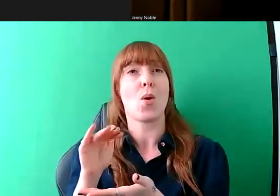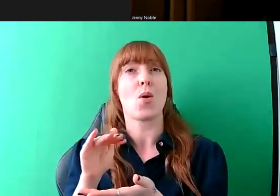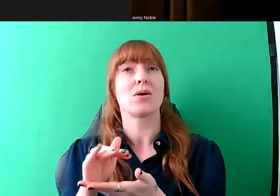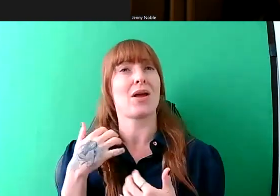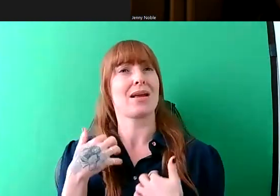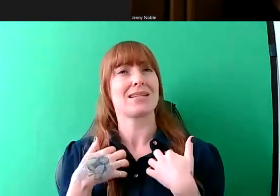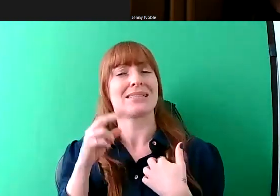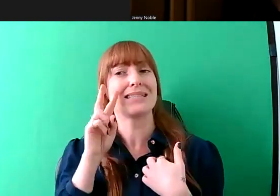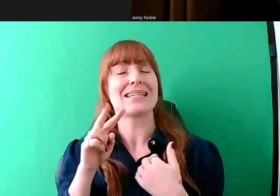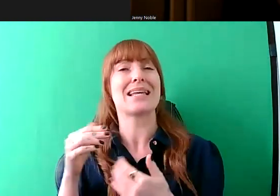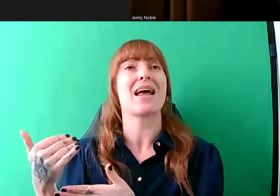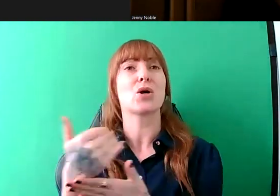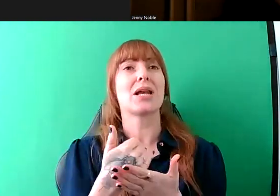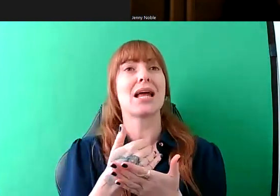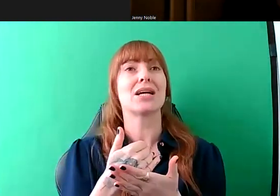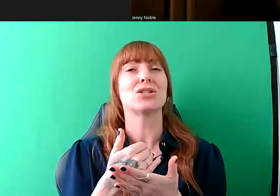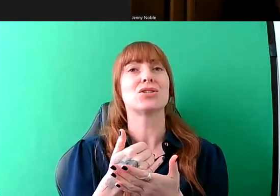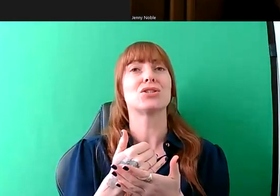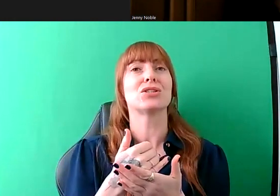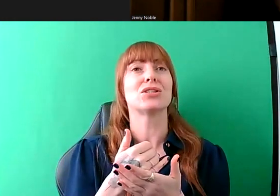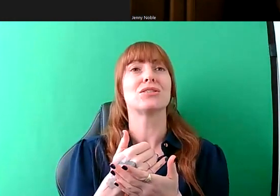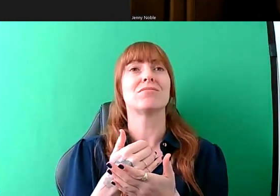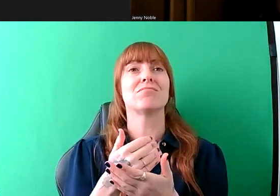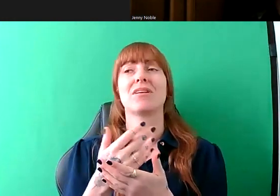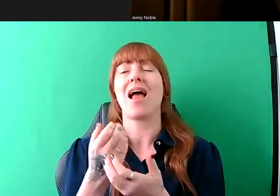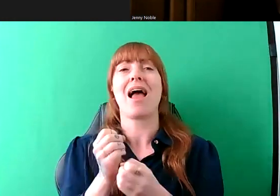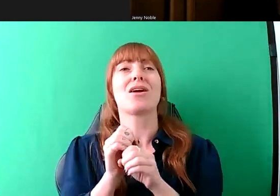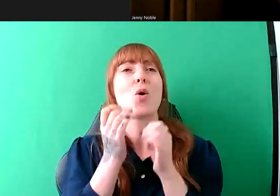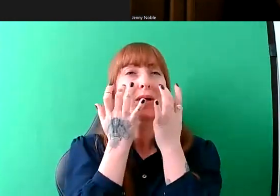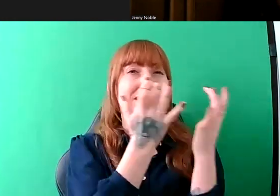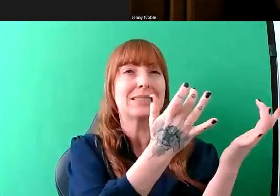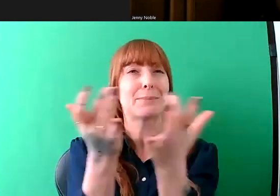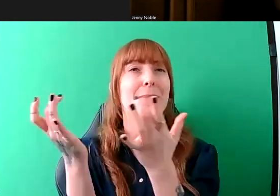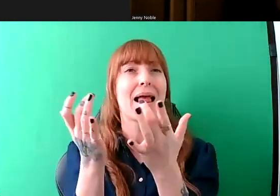that collection out of the stores and on display, and it's definitely one that I love working with.